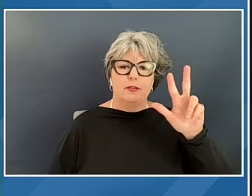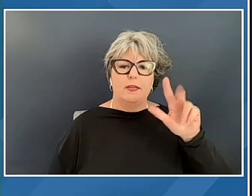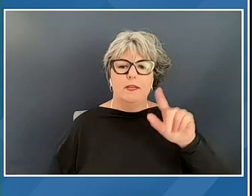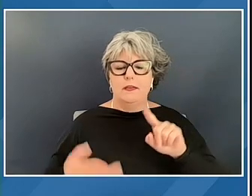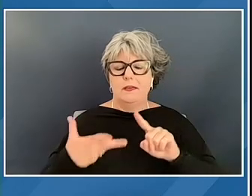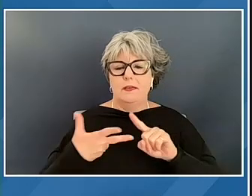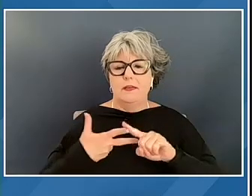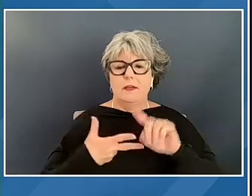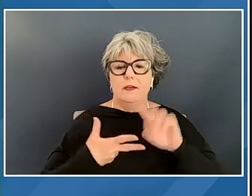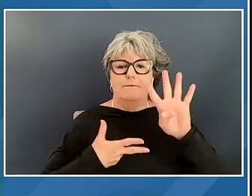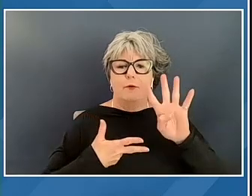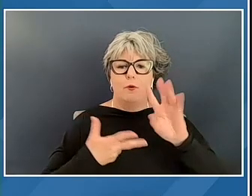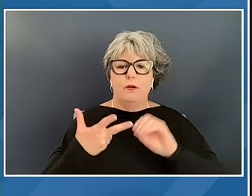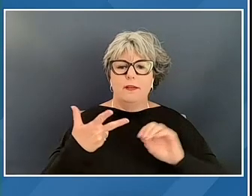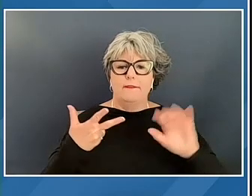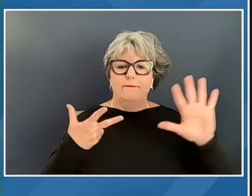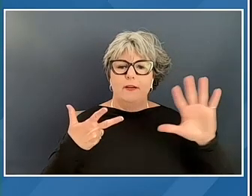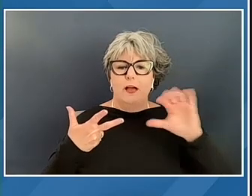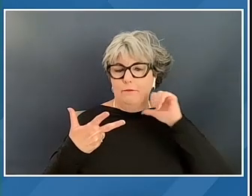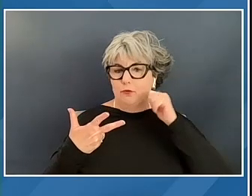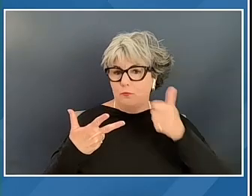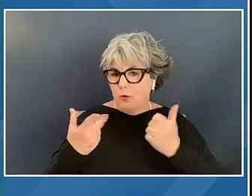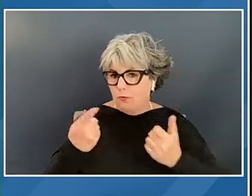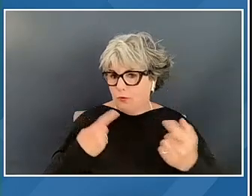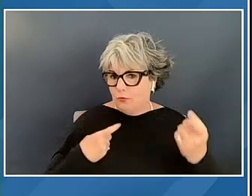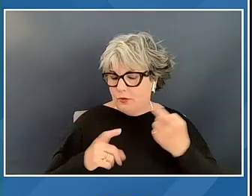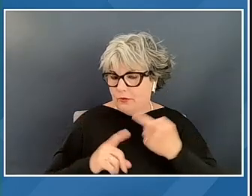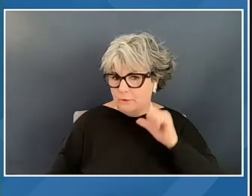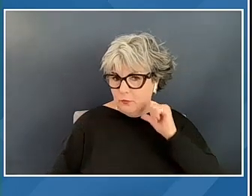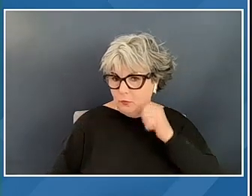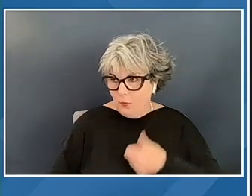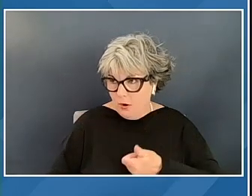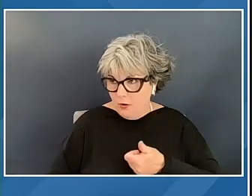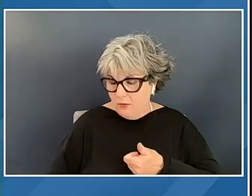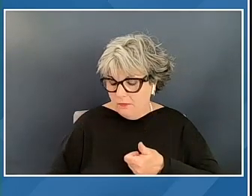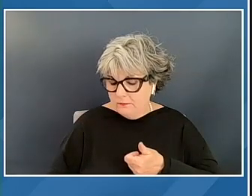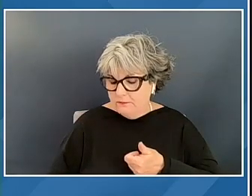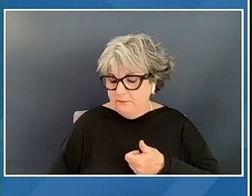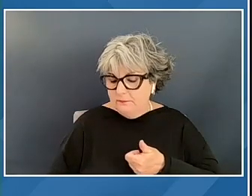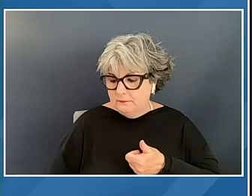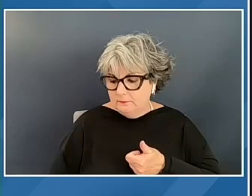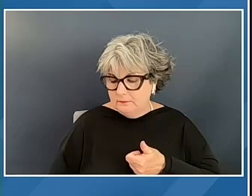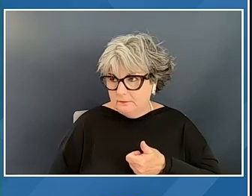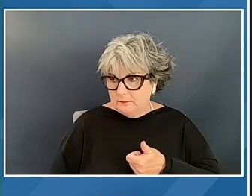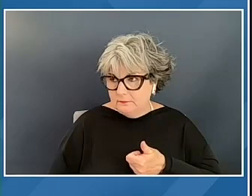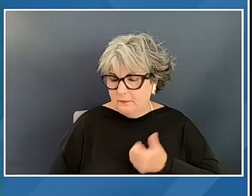Department could, you know, give them maybe a little connection to the waiver